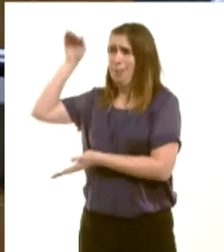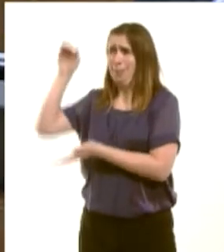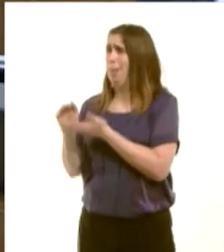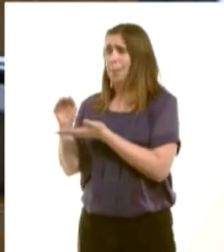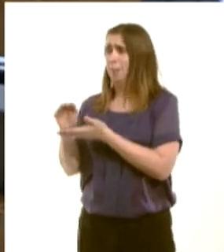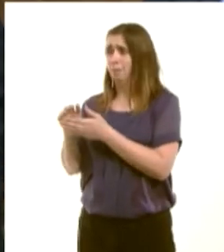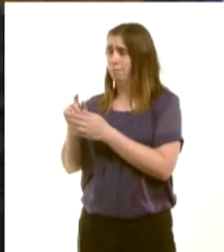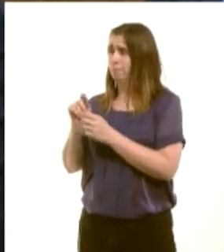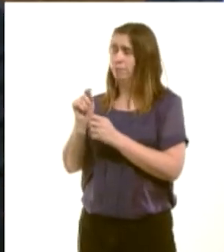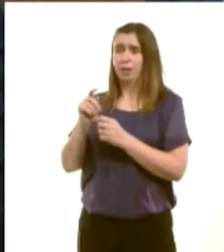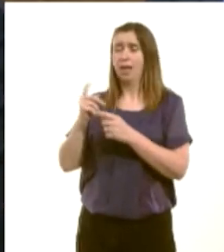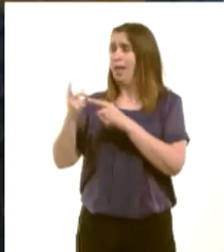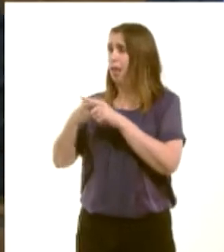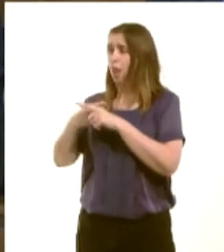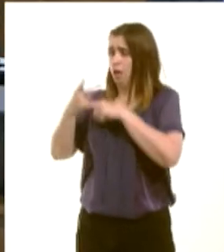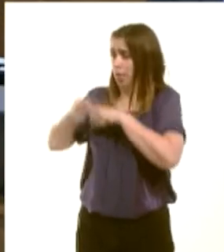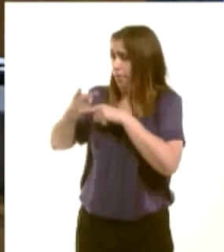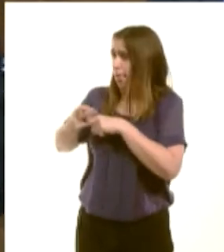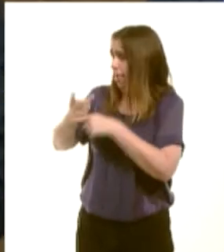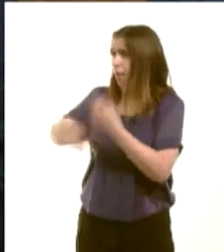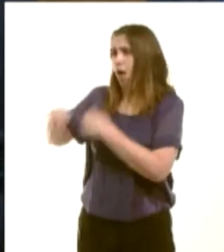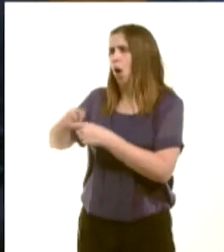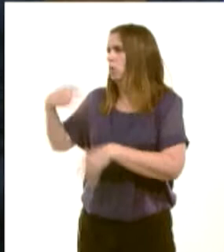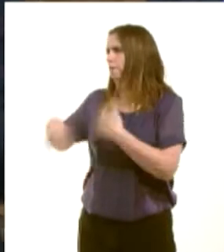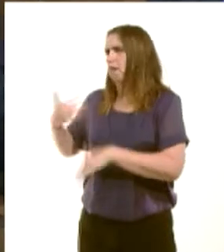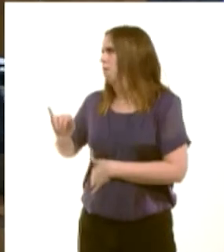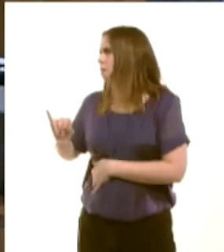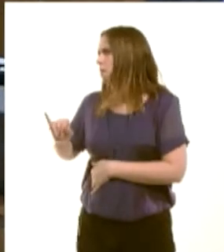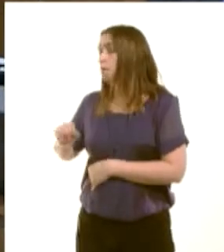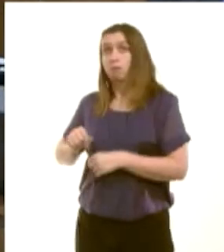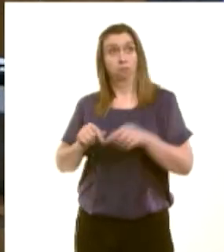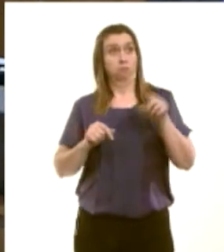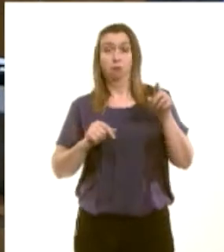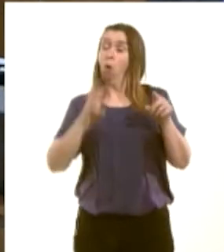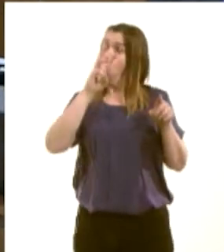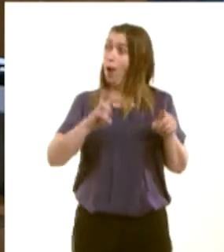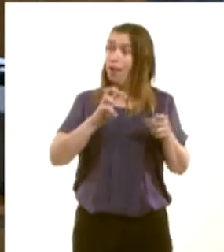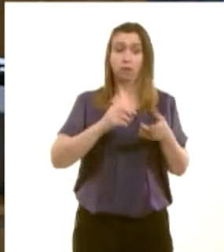of care in England as a result of that. The reality is that spending in Wales per head